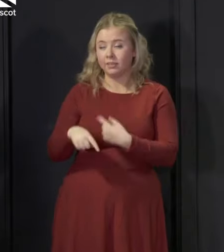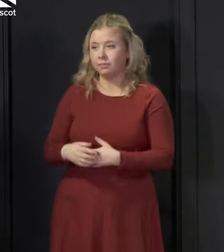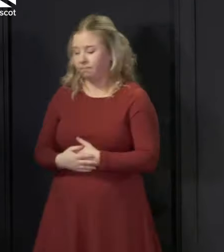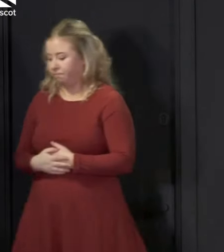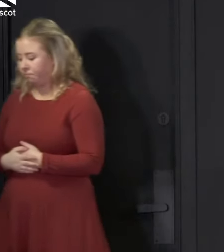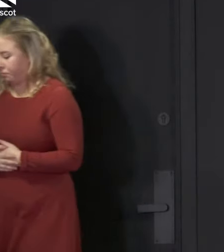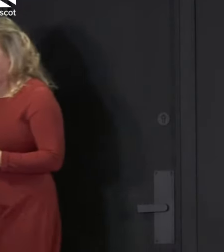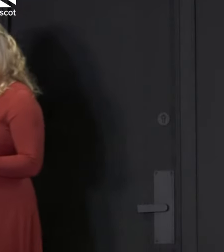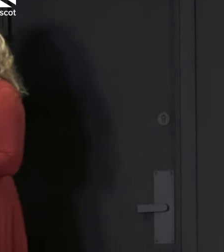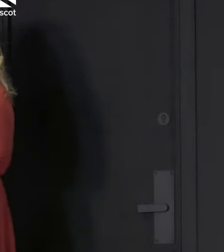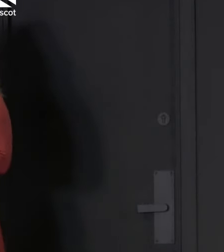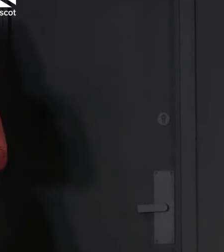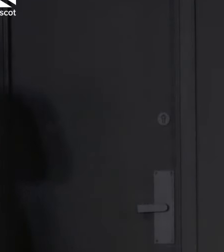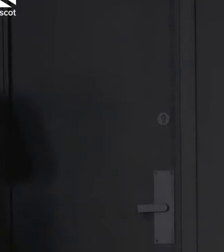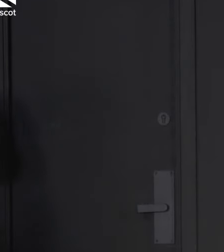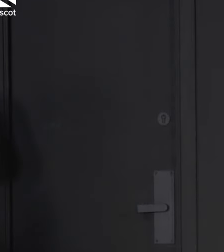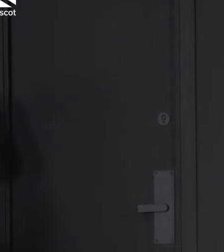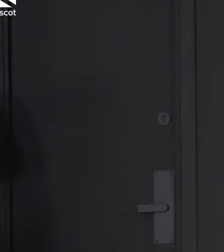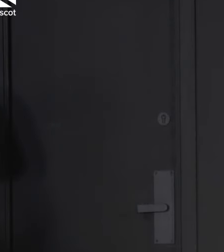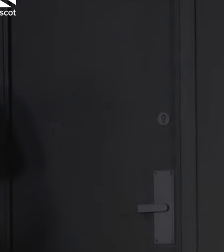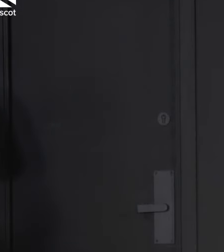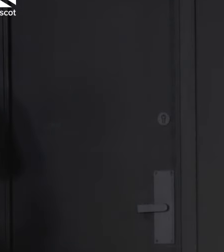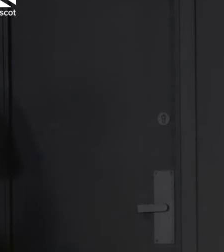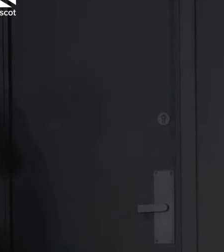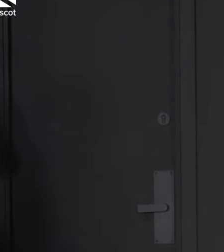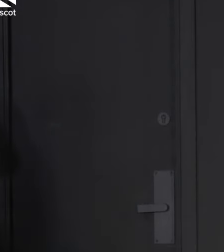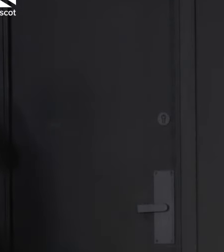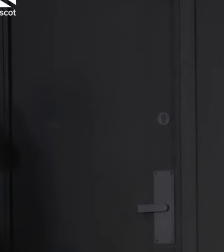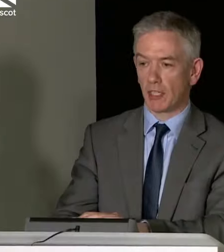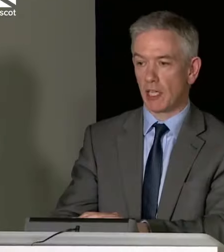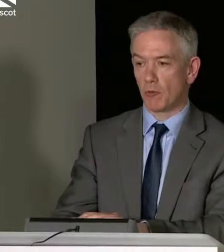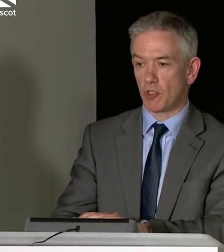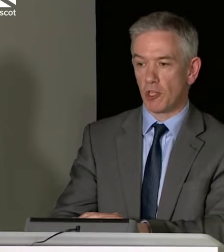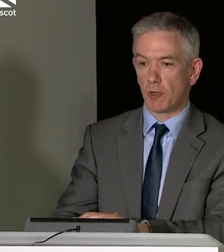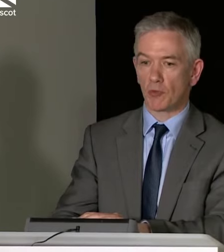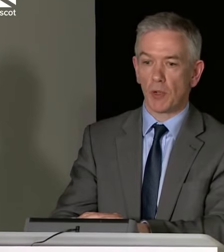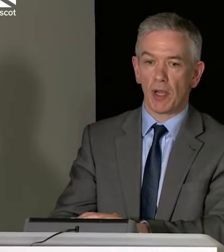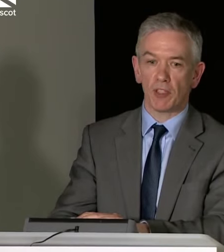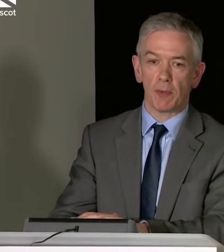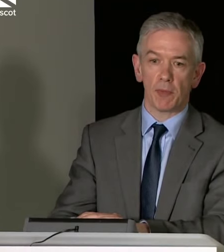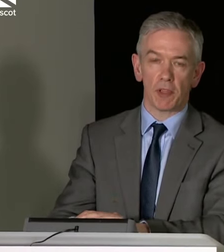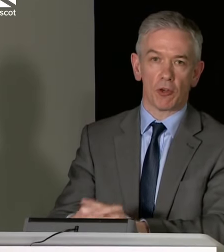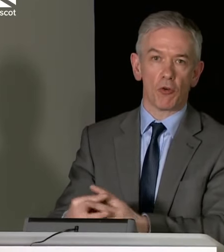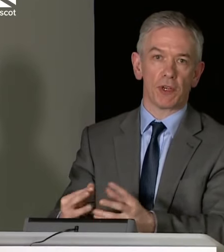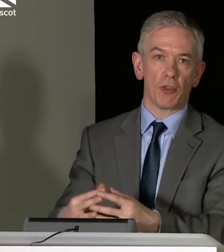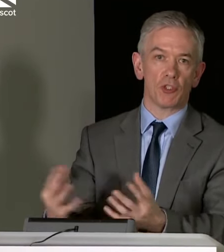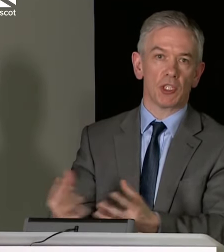No, I don't think I would want to be drawn on speculation as to what the R number is in care homes in general, because we have to remember that there are over a thousand